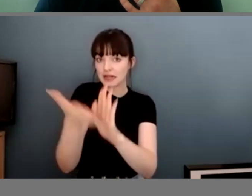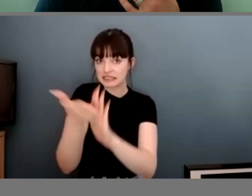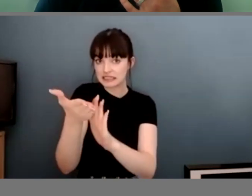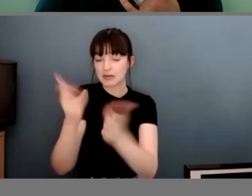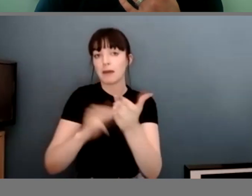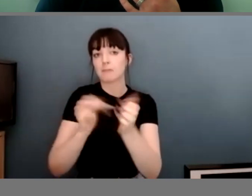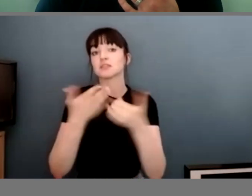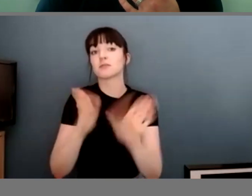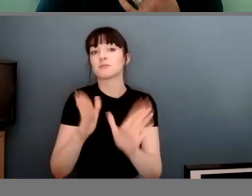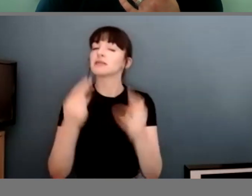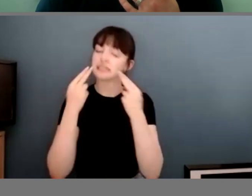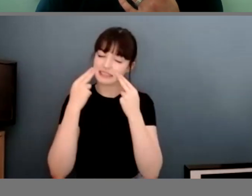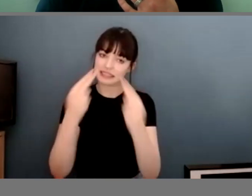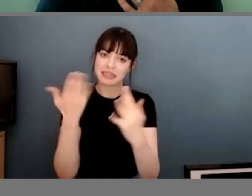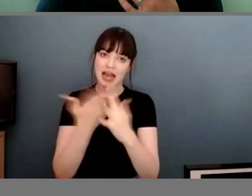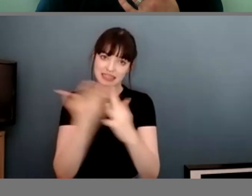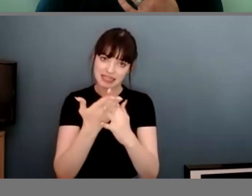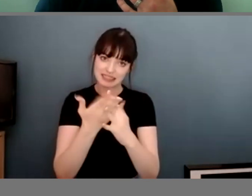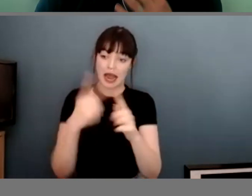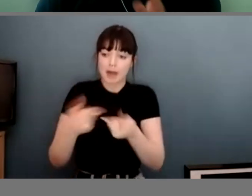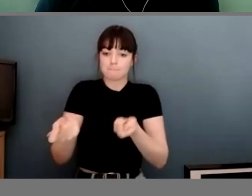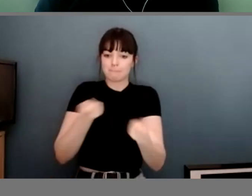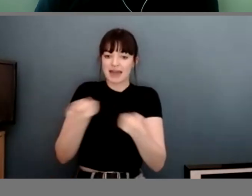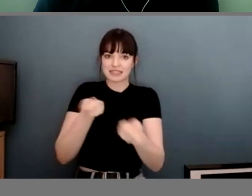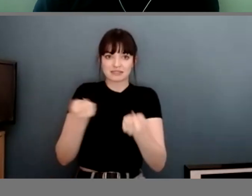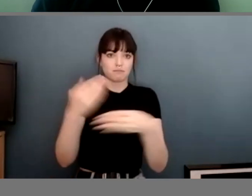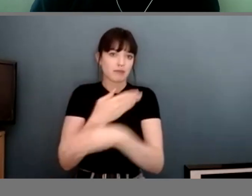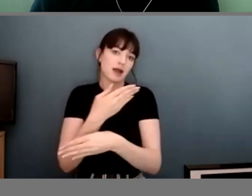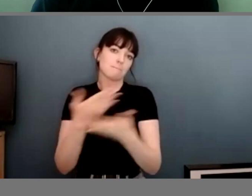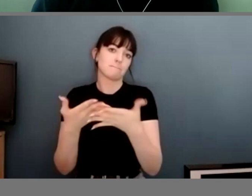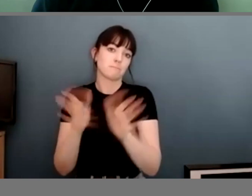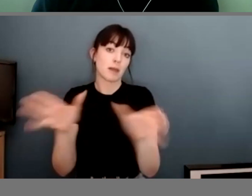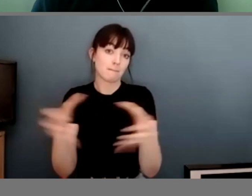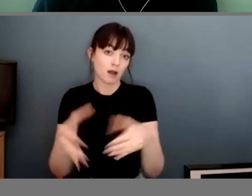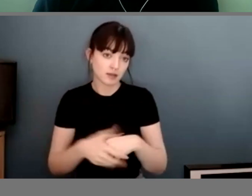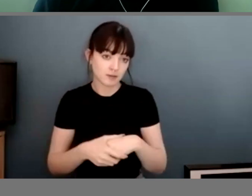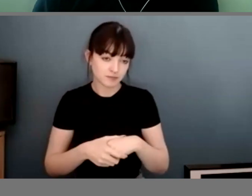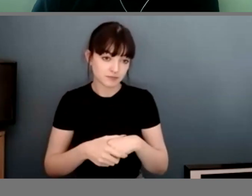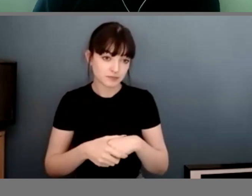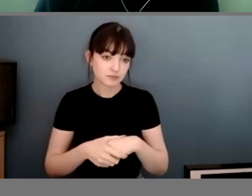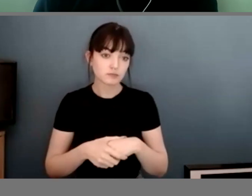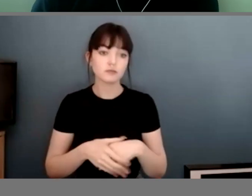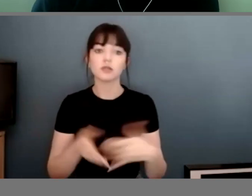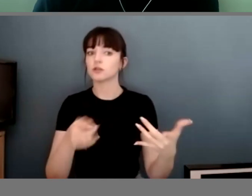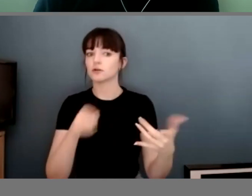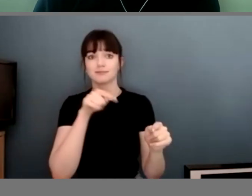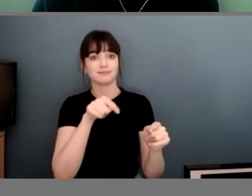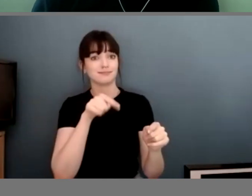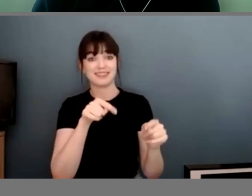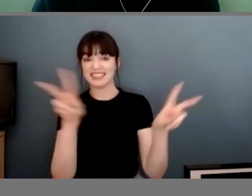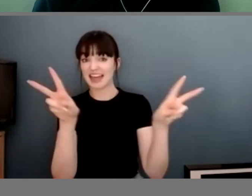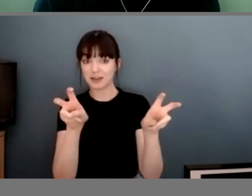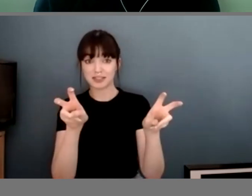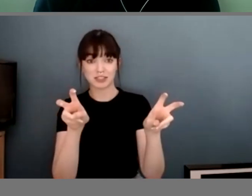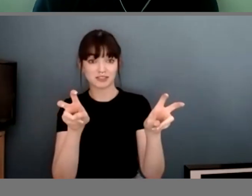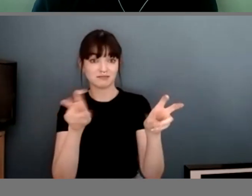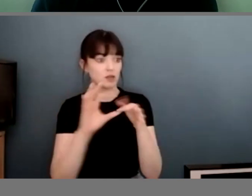managed or controlled by a public body. So this applies to a huge range of public